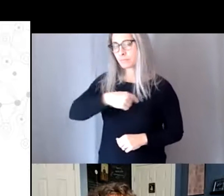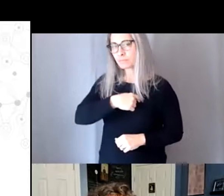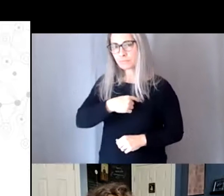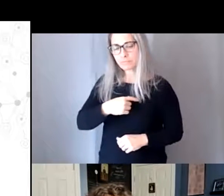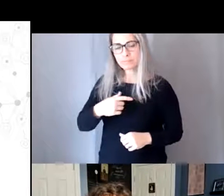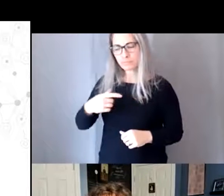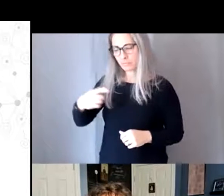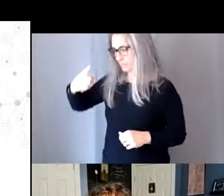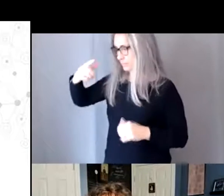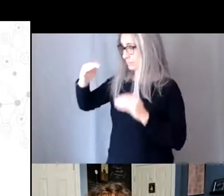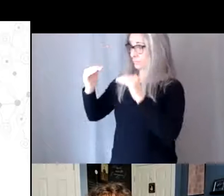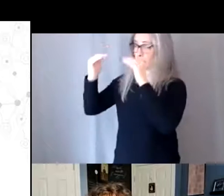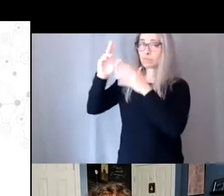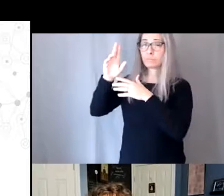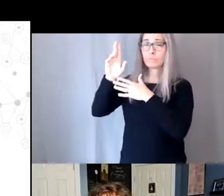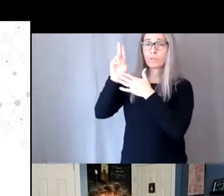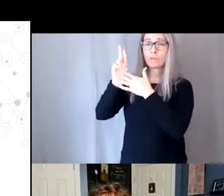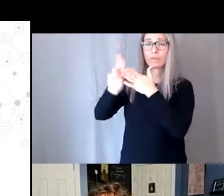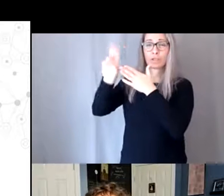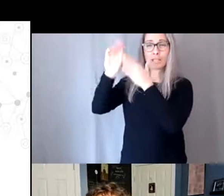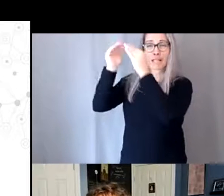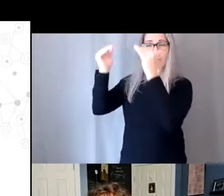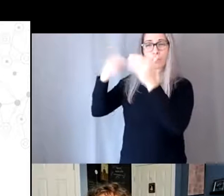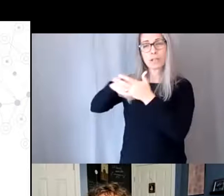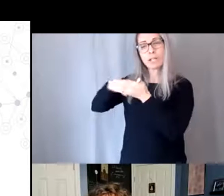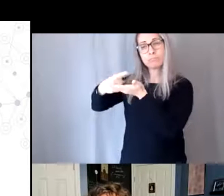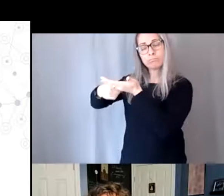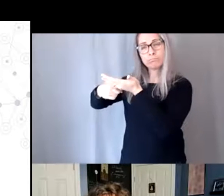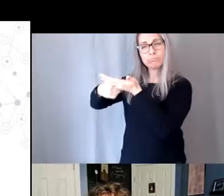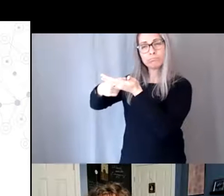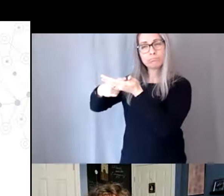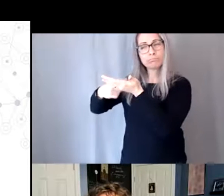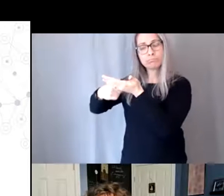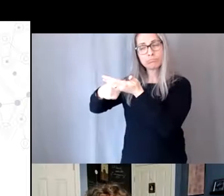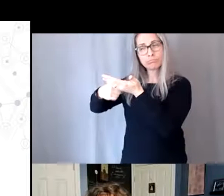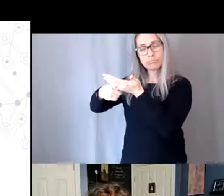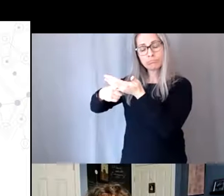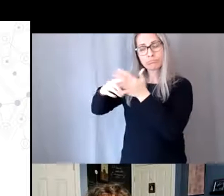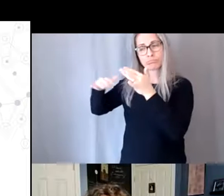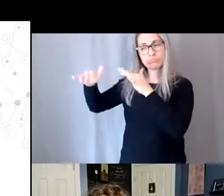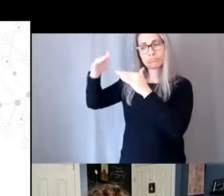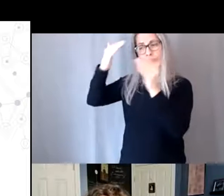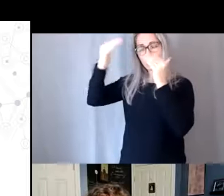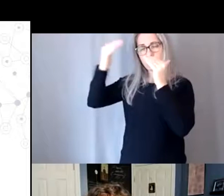ourselves but at the same time as we're having those conversations about awareness of power dynamics